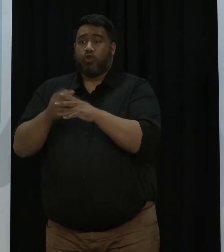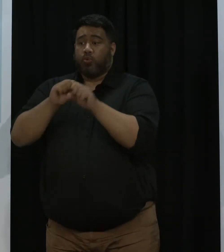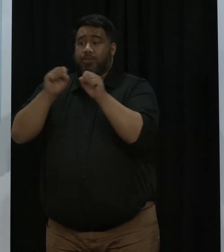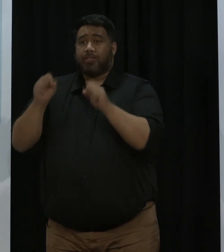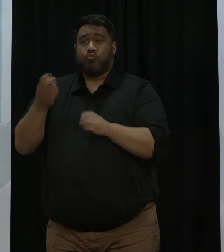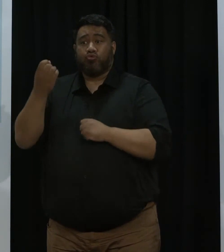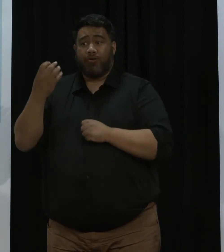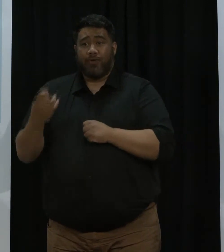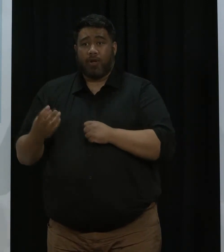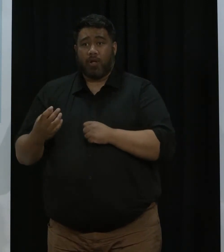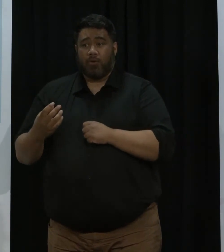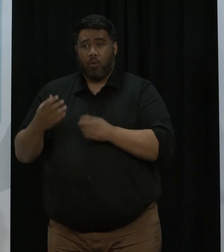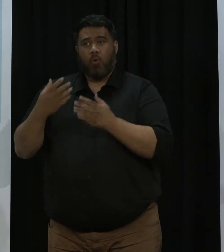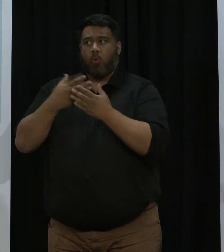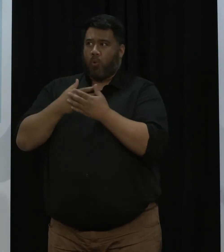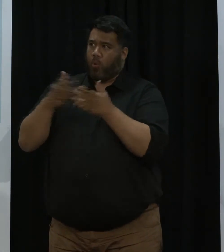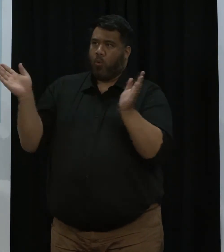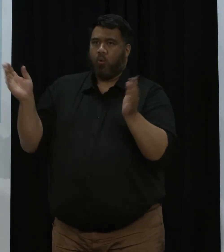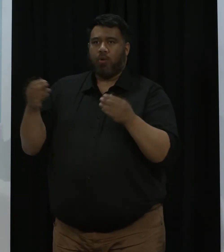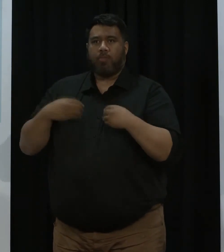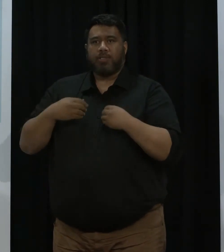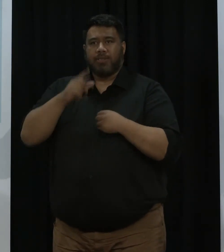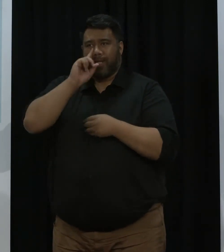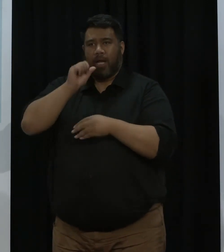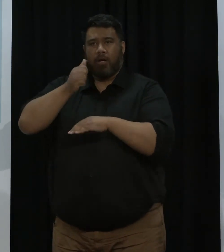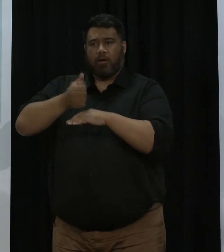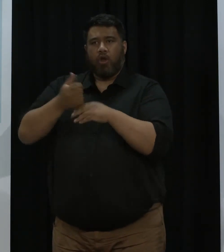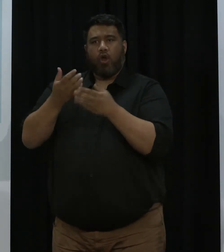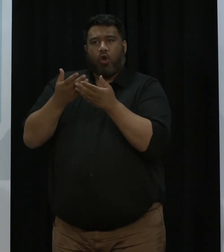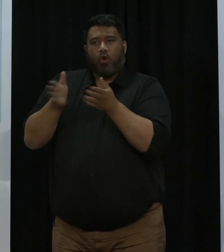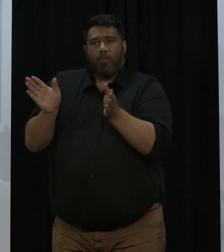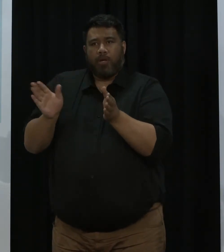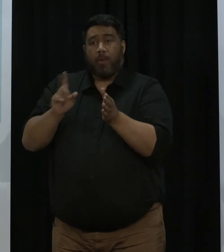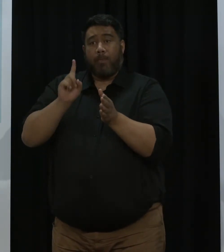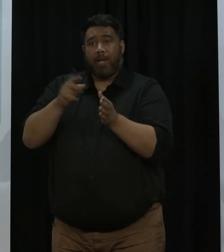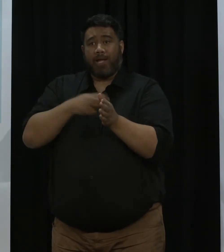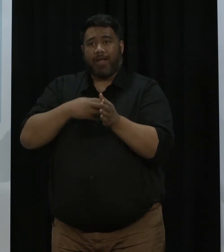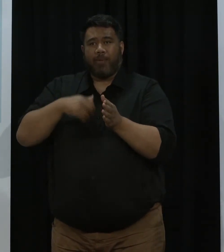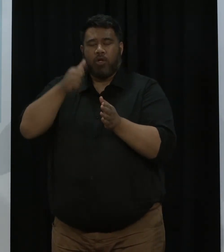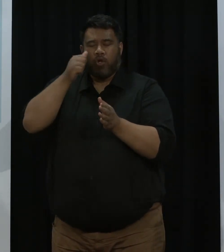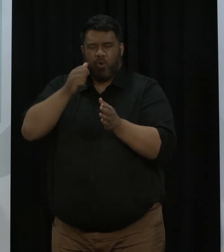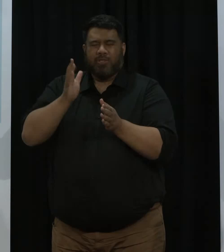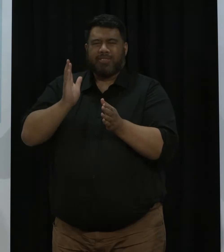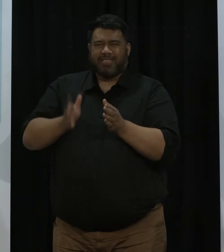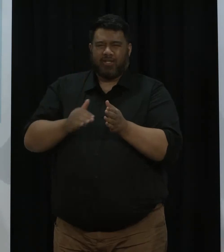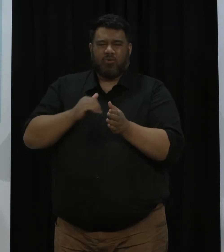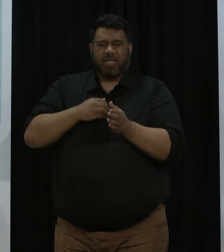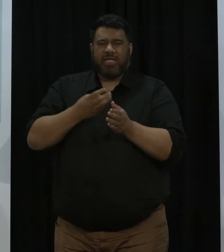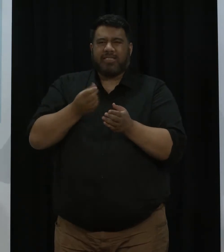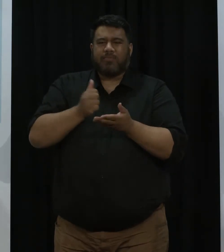through the wage subsidy and resurgence support paymentses. As we move into the new traffic light system almost all